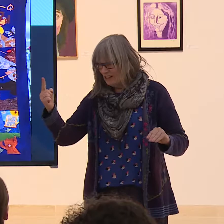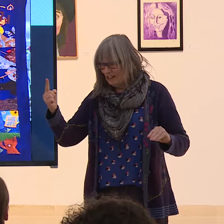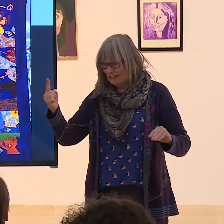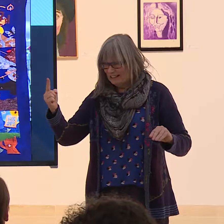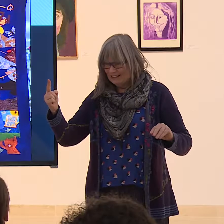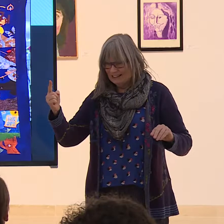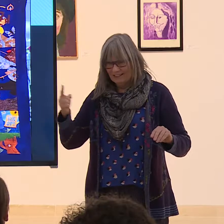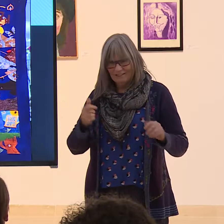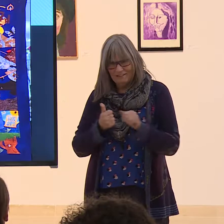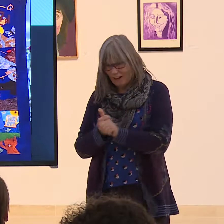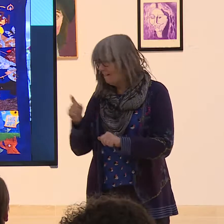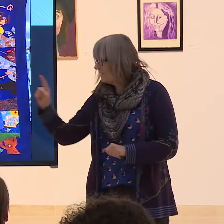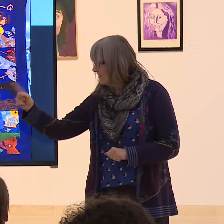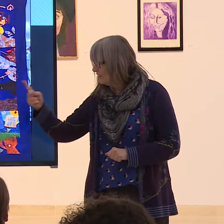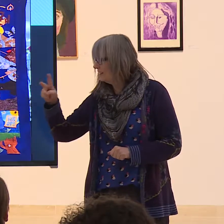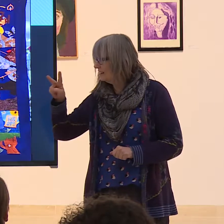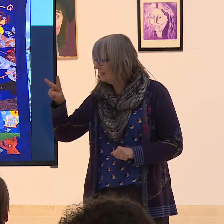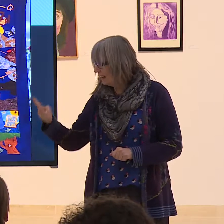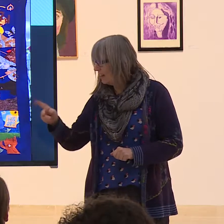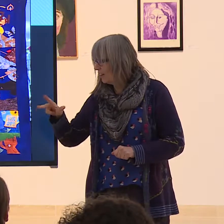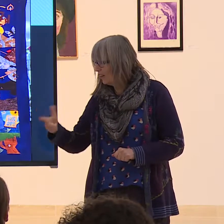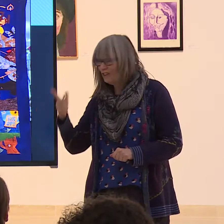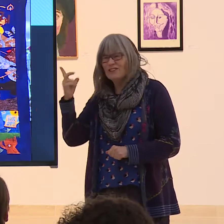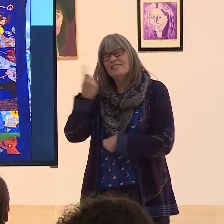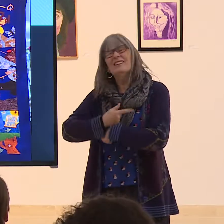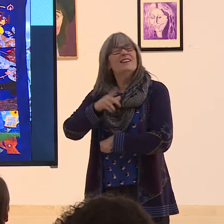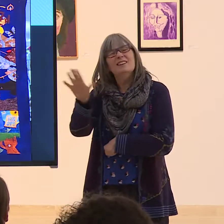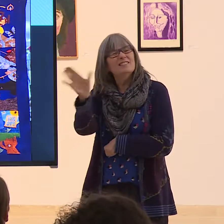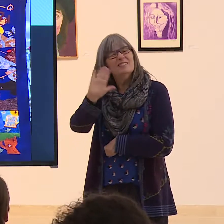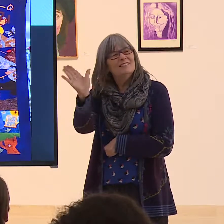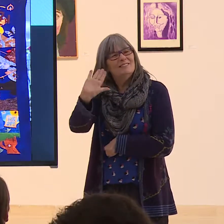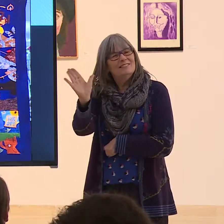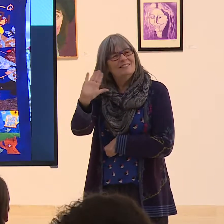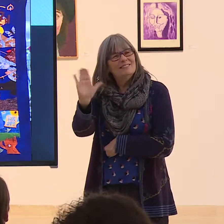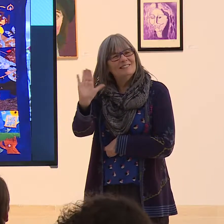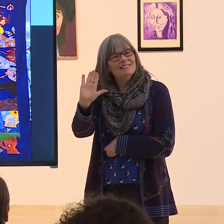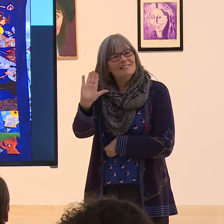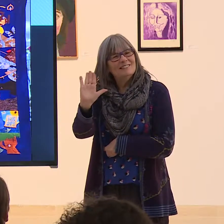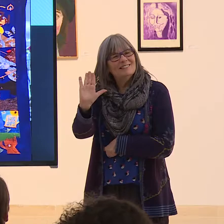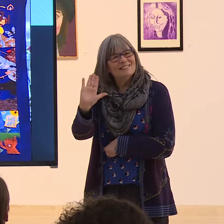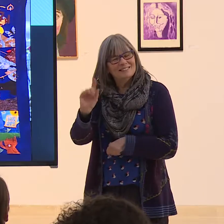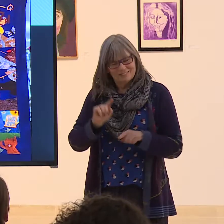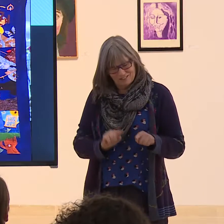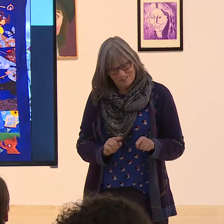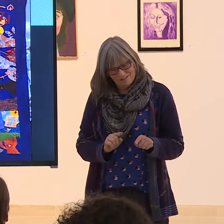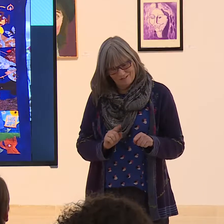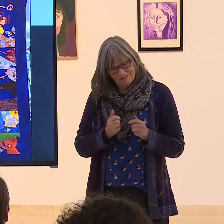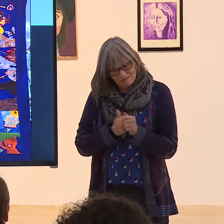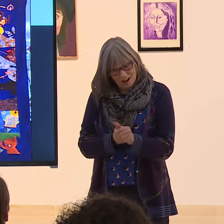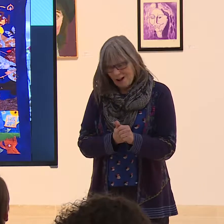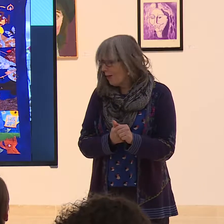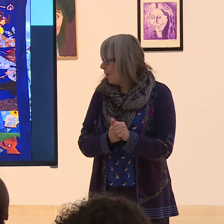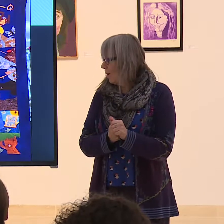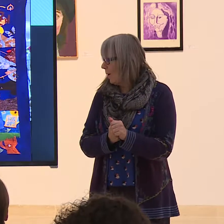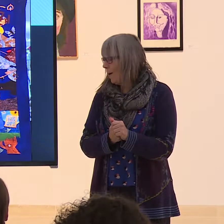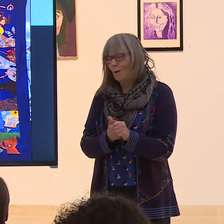to incorporate them in a piece that had the right composition was a challenge for me, too. I didn't necessarily want to put them in order